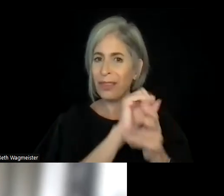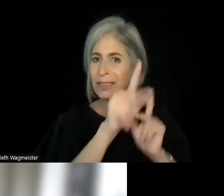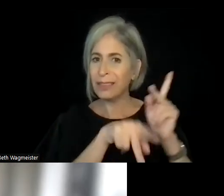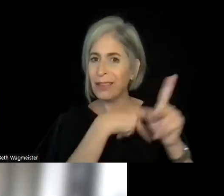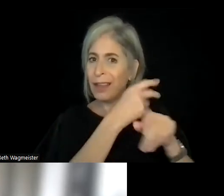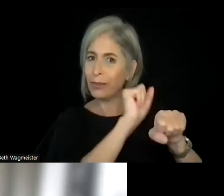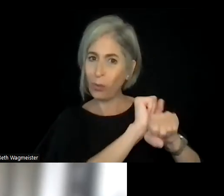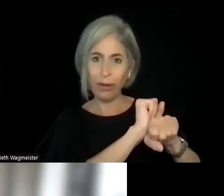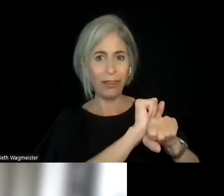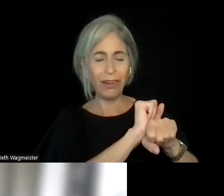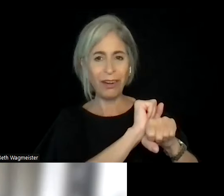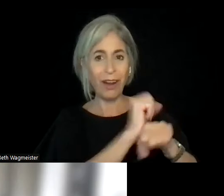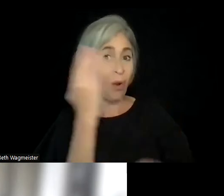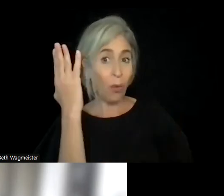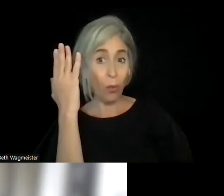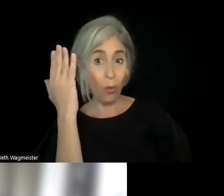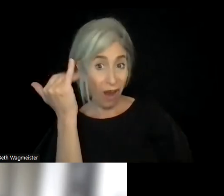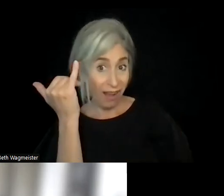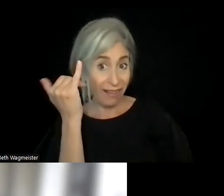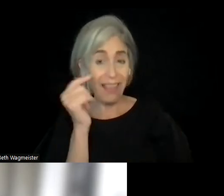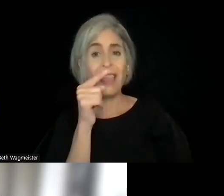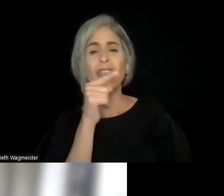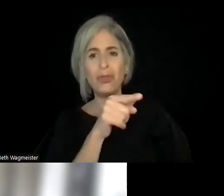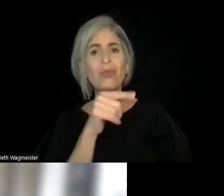for, and reaching out to them and partnering with them